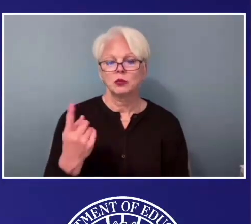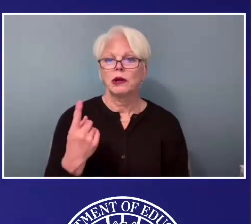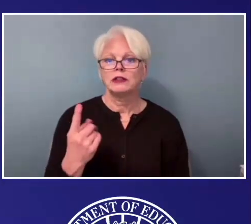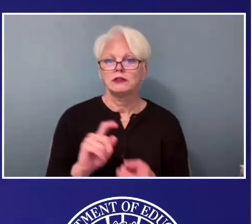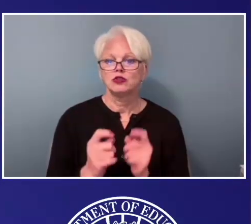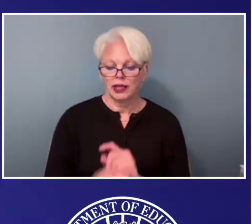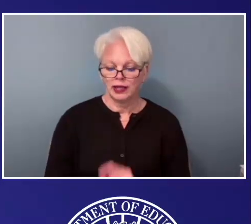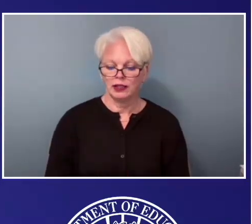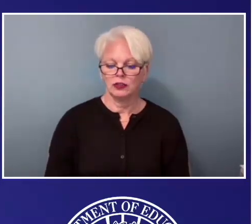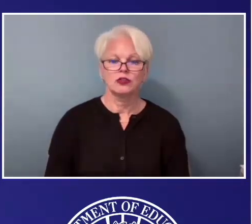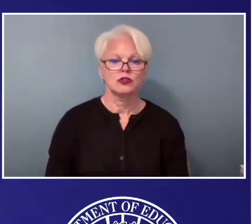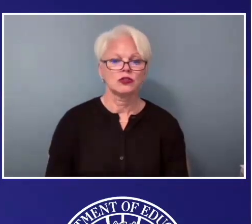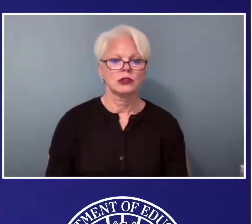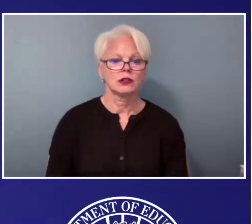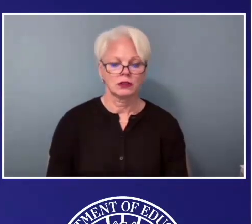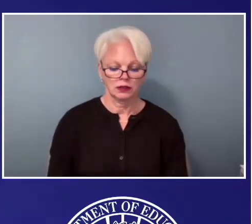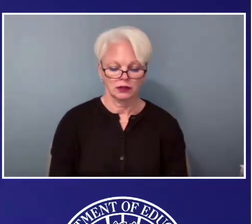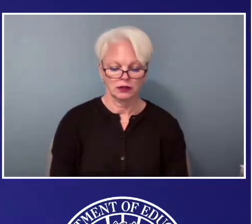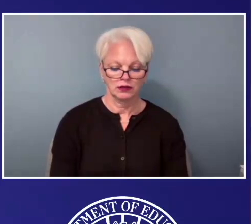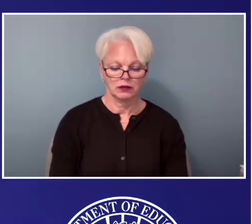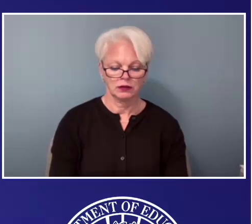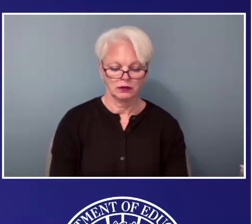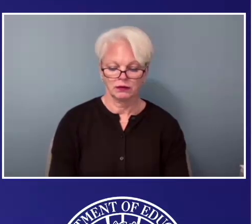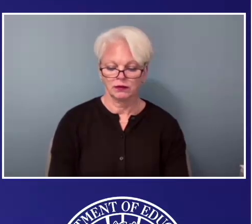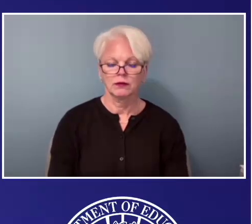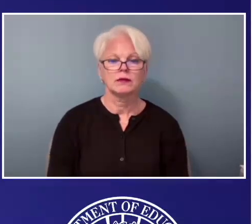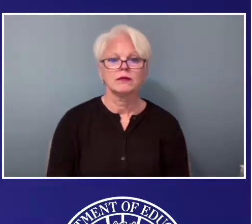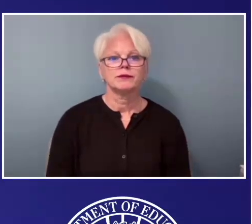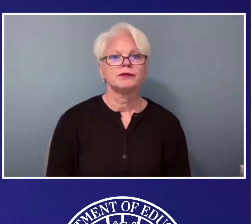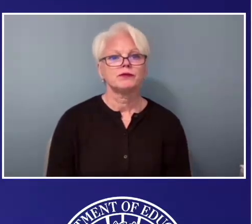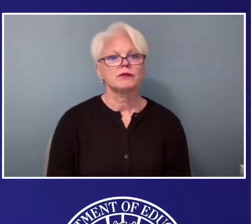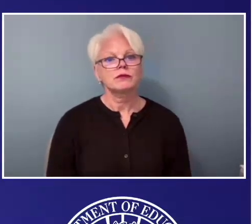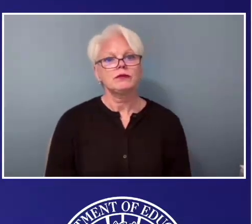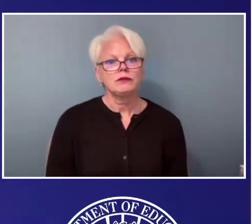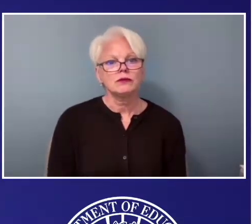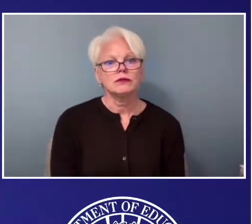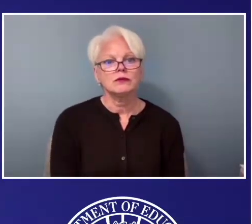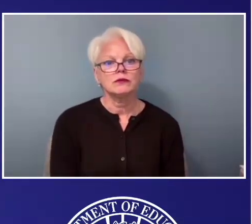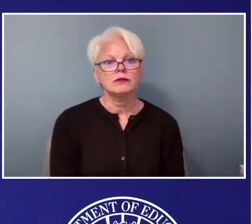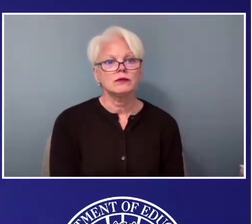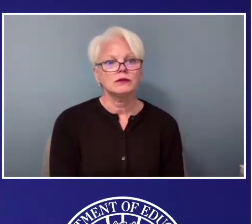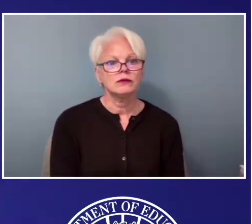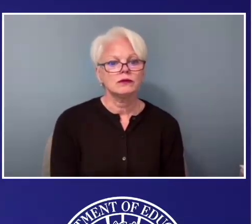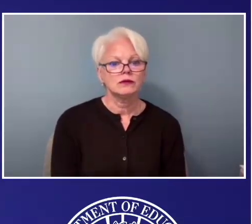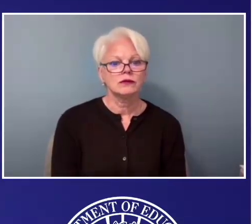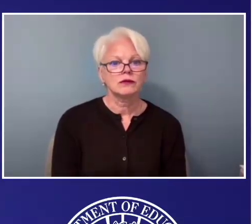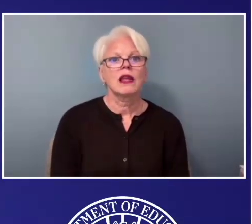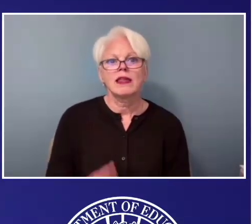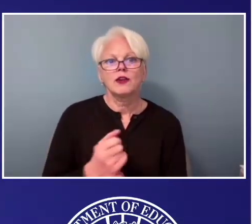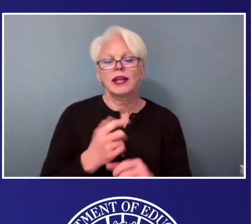They're getting ready to show it.